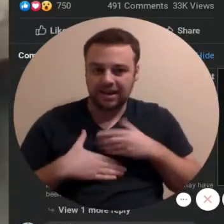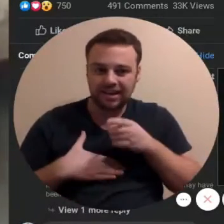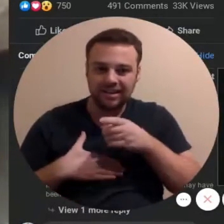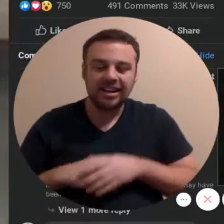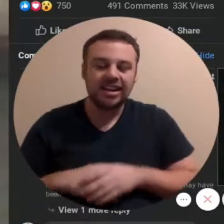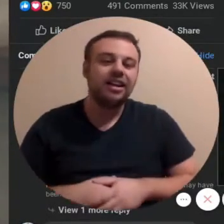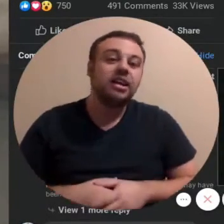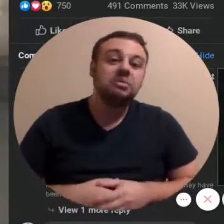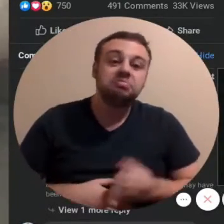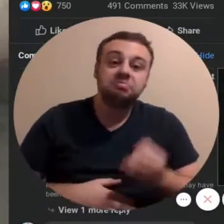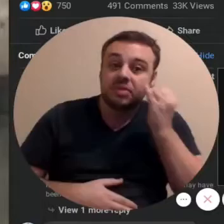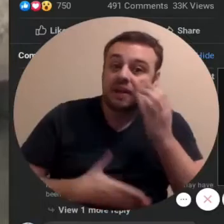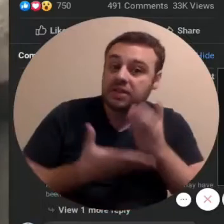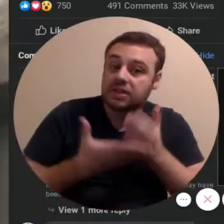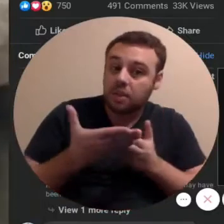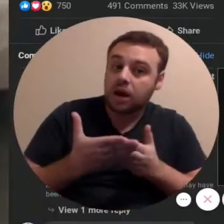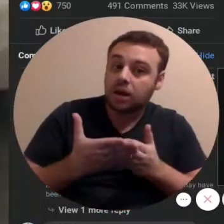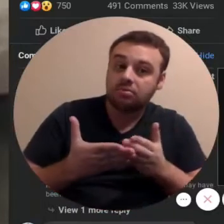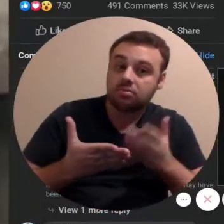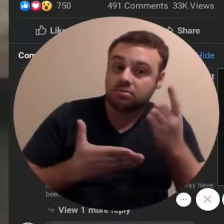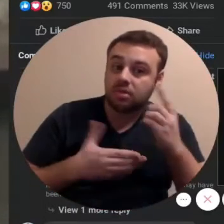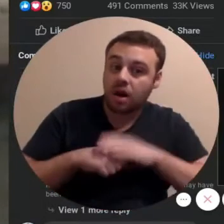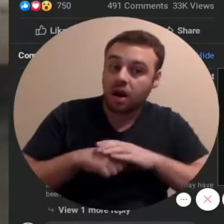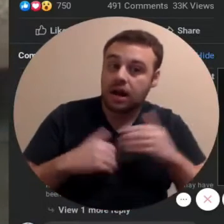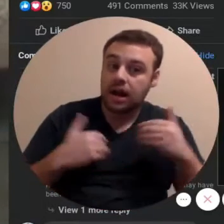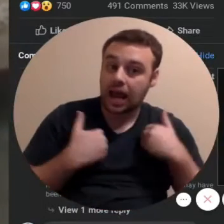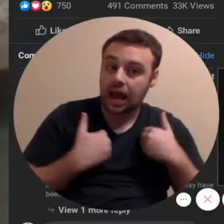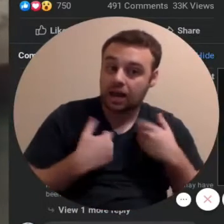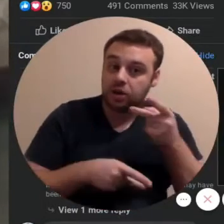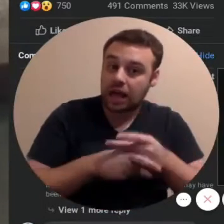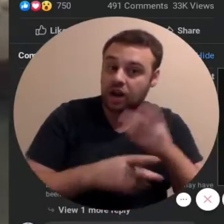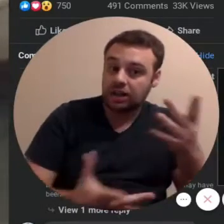gets sick- we still have animals to feed. So we are cross-training our staff so